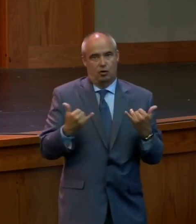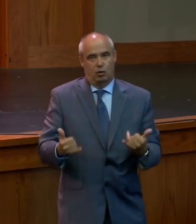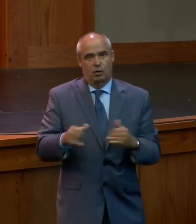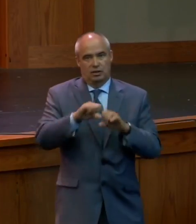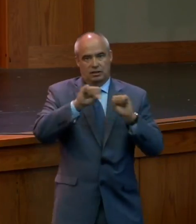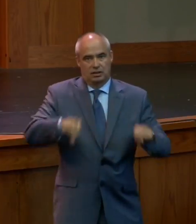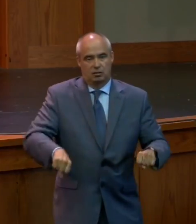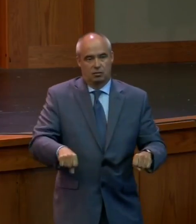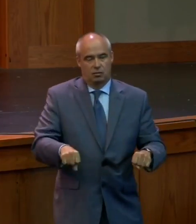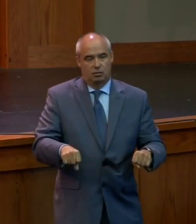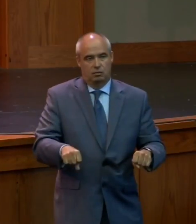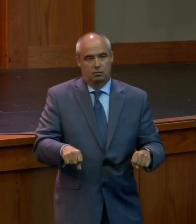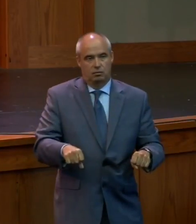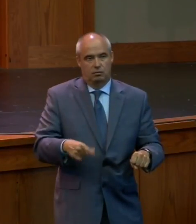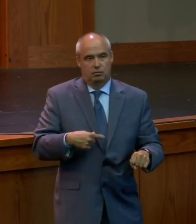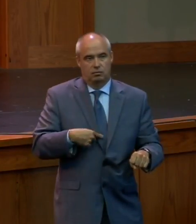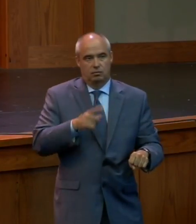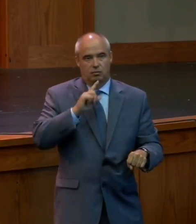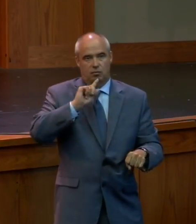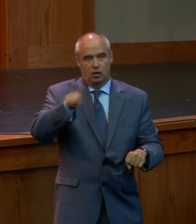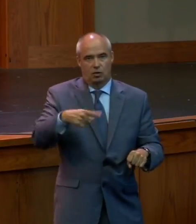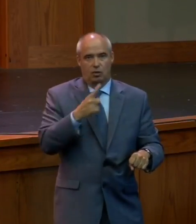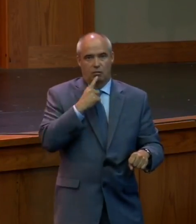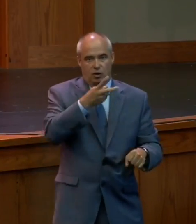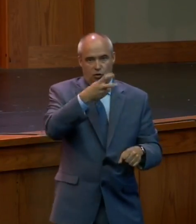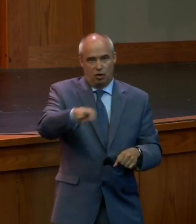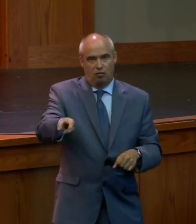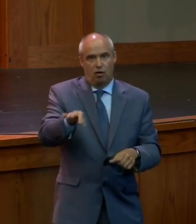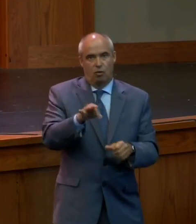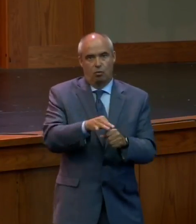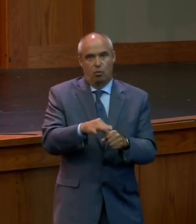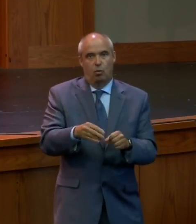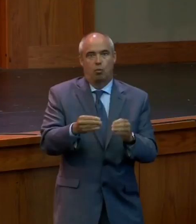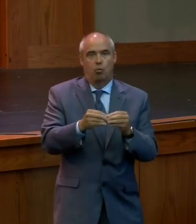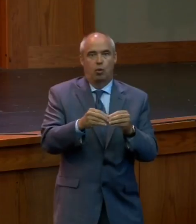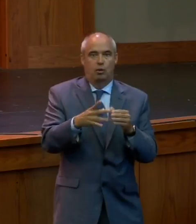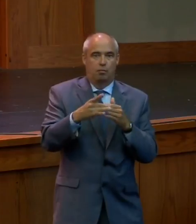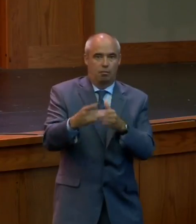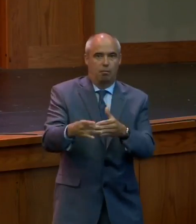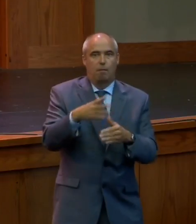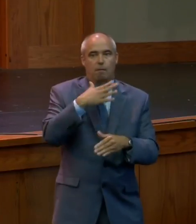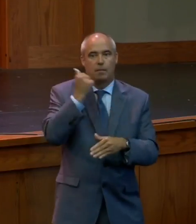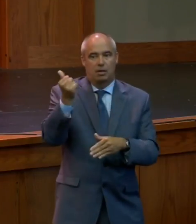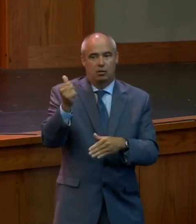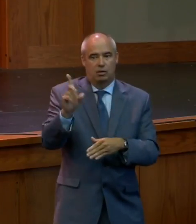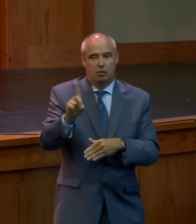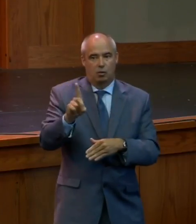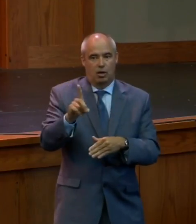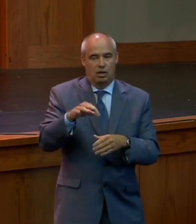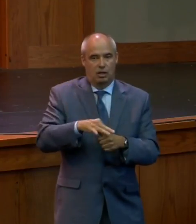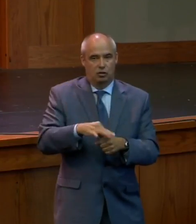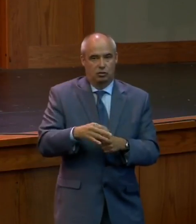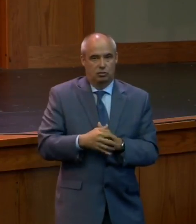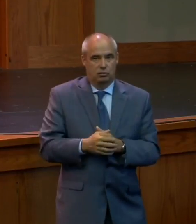COMBINED INSTANT RUNOFF VOTING AND SINGLE TRANSFERABLE VOTING WILL LEAD TO A MORE DEMOCRATIC ELECTIONS.